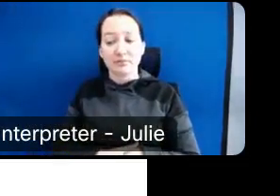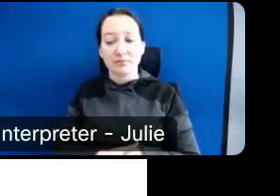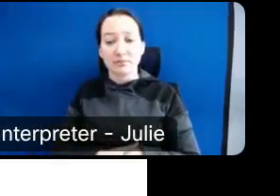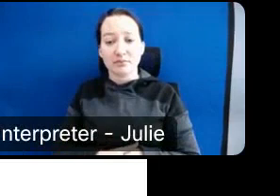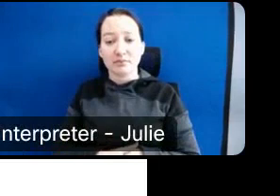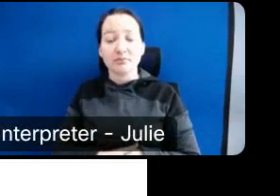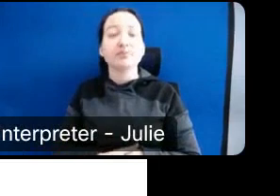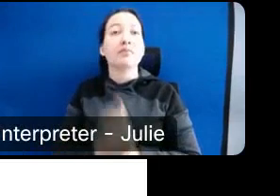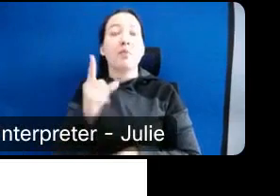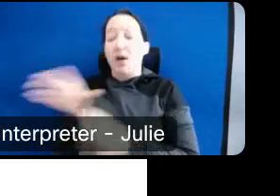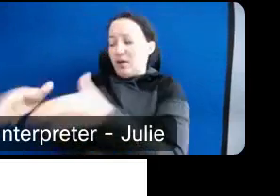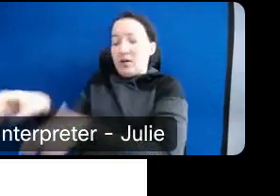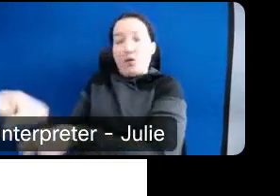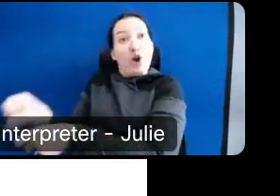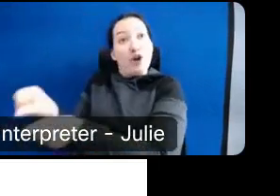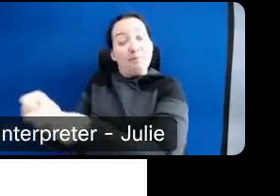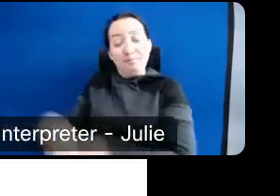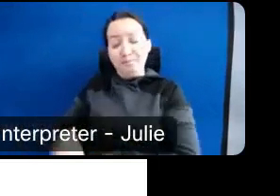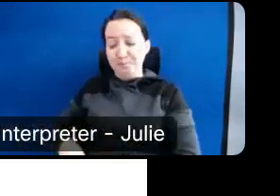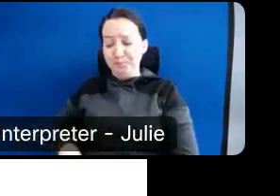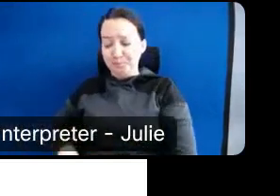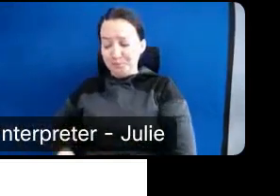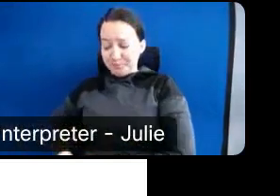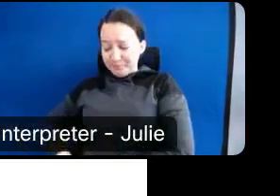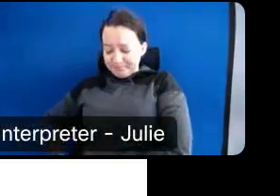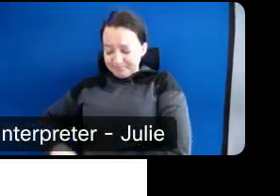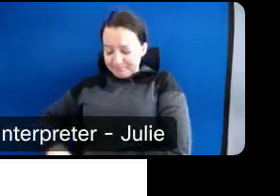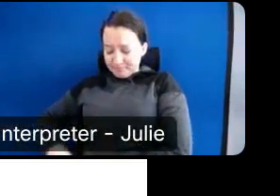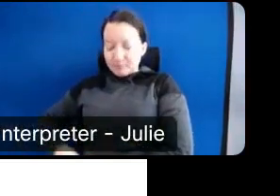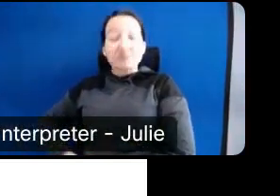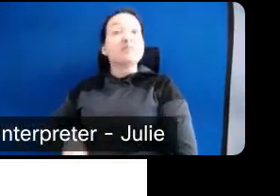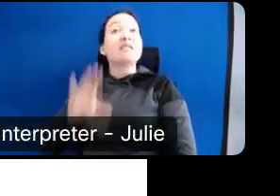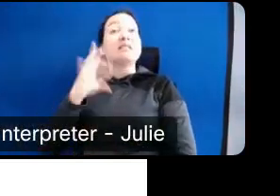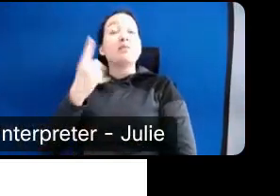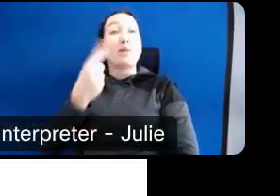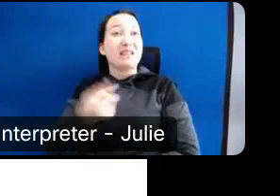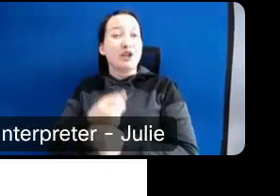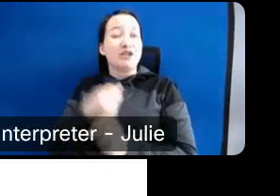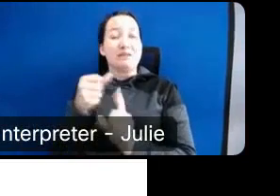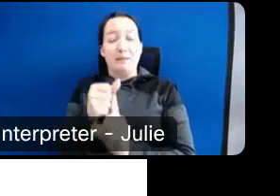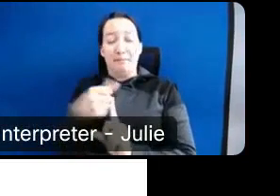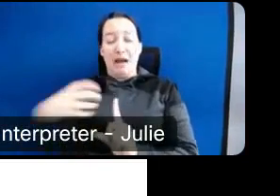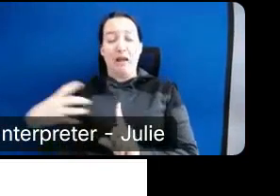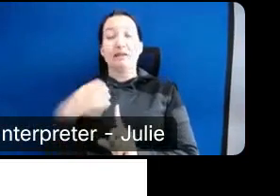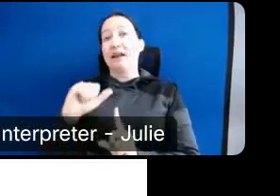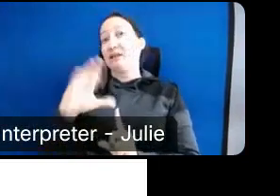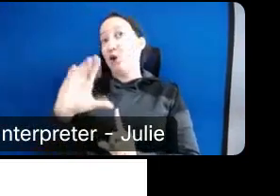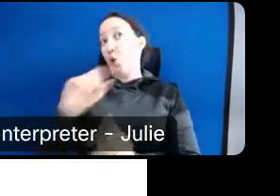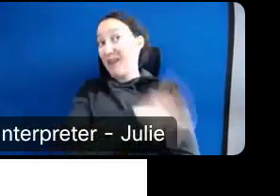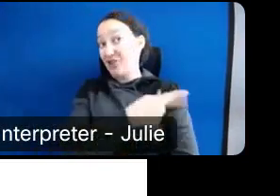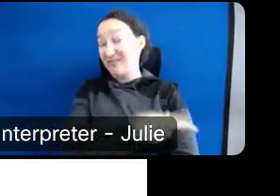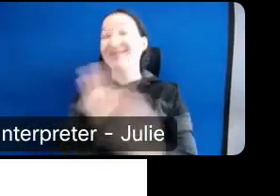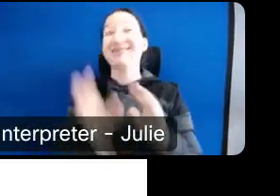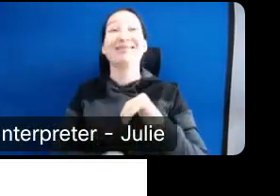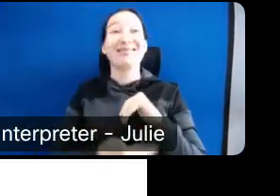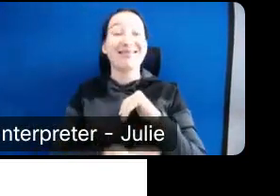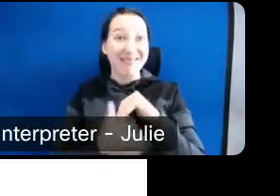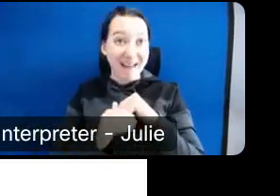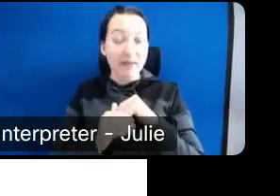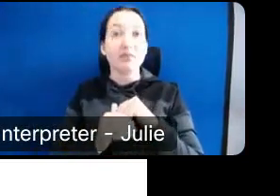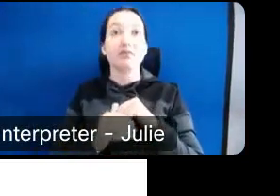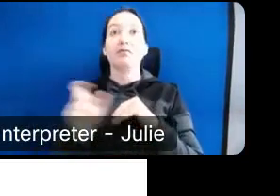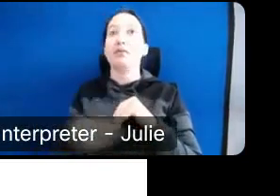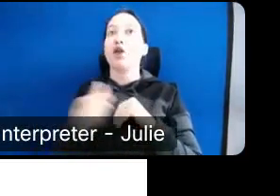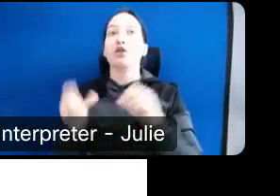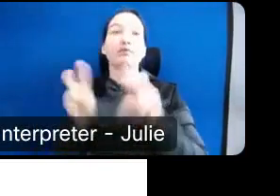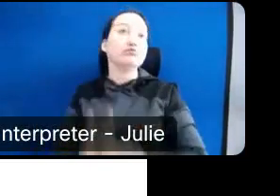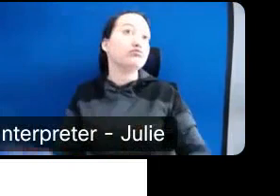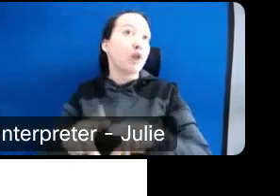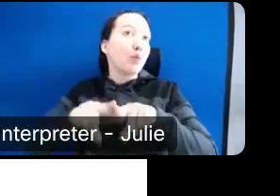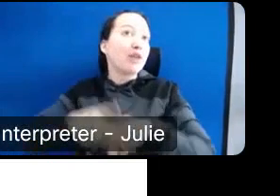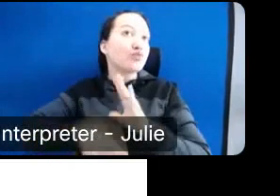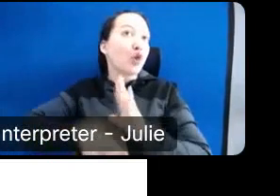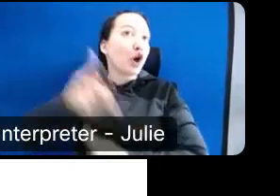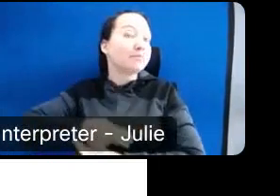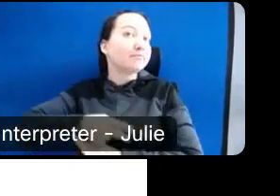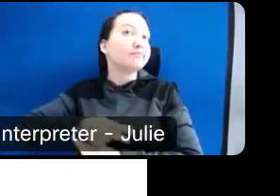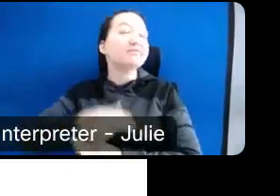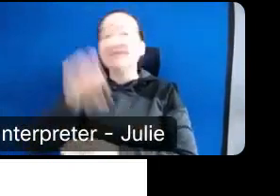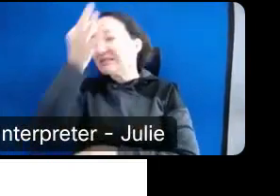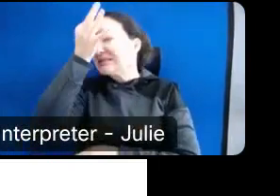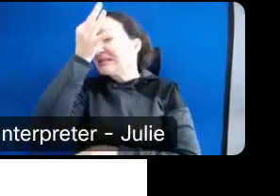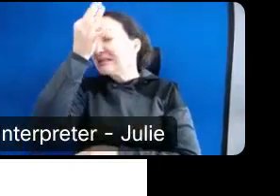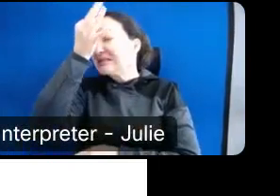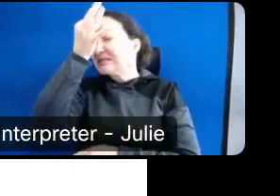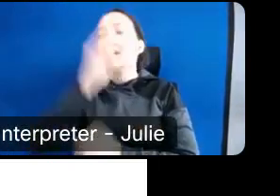Pocket of work and we, over the year, we've expanded the scope we started with the patients then we've added the other value based programs into that and we're close to being able to add all.